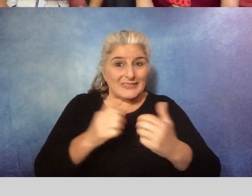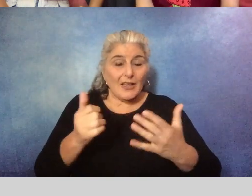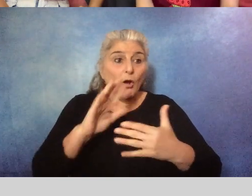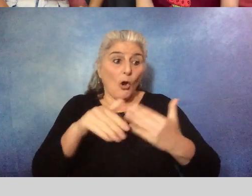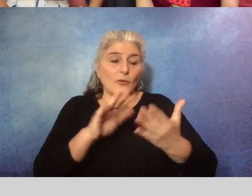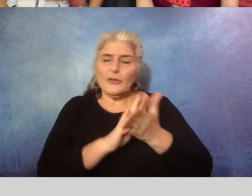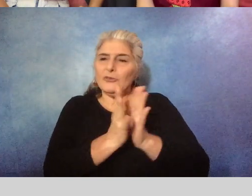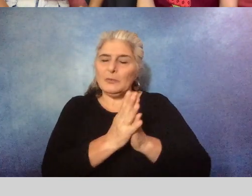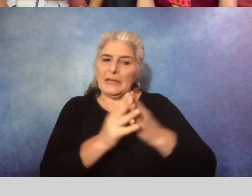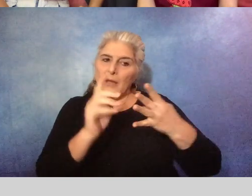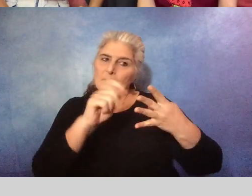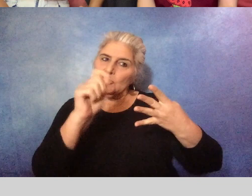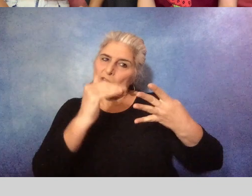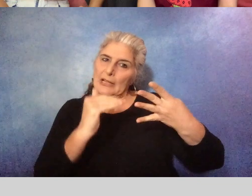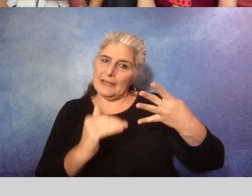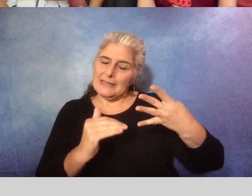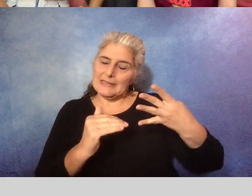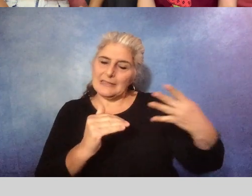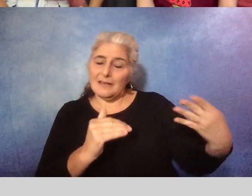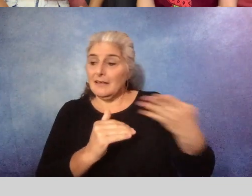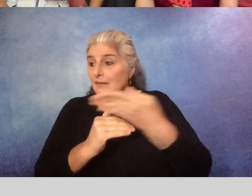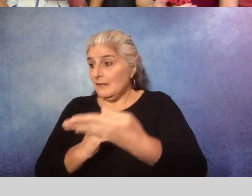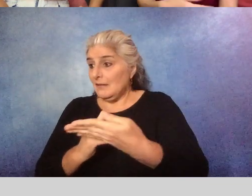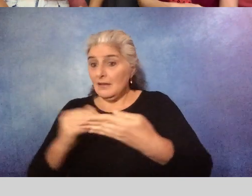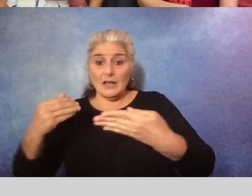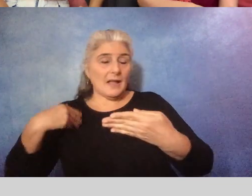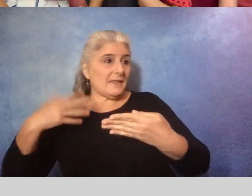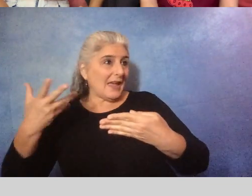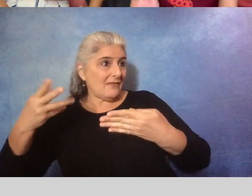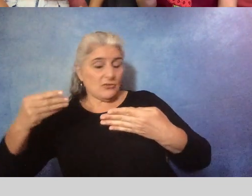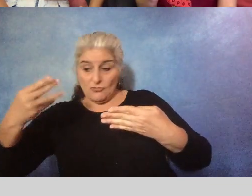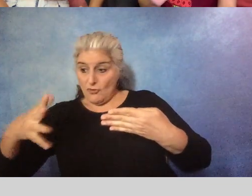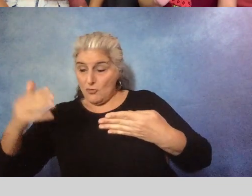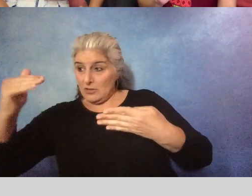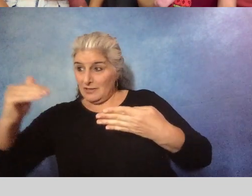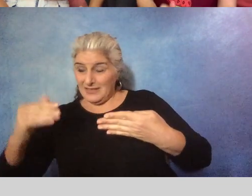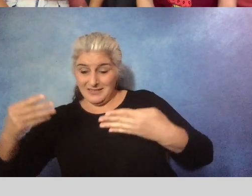And this makes tasks to move mostly through the cycle.